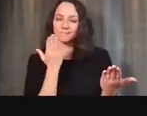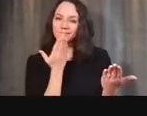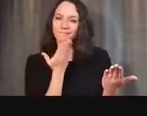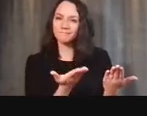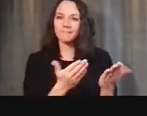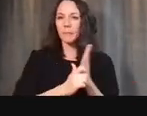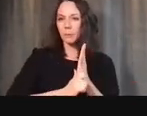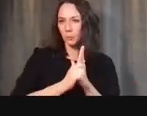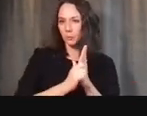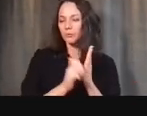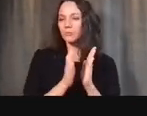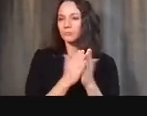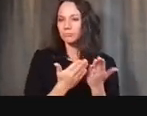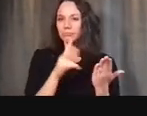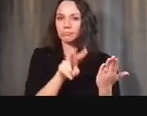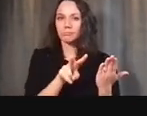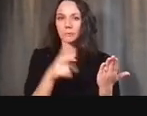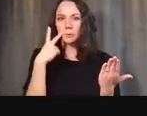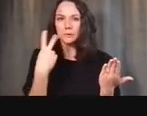There is a white and there's a kind